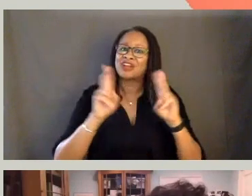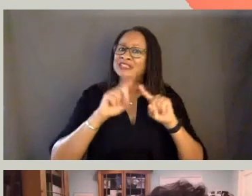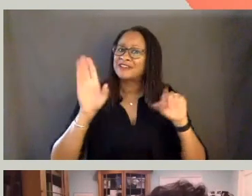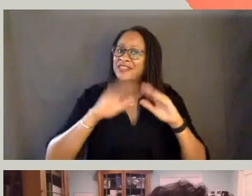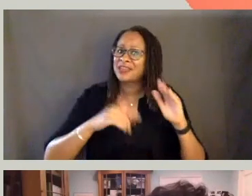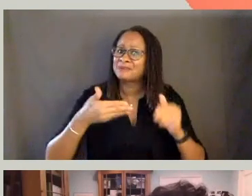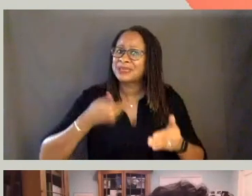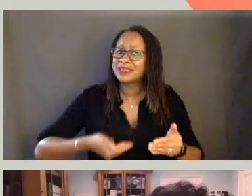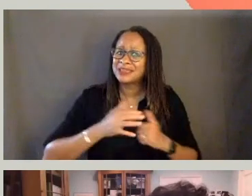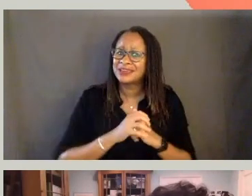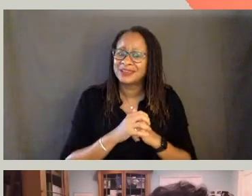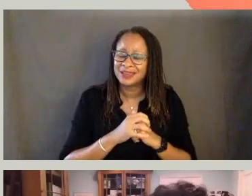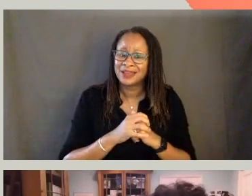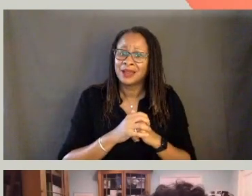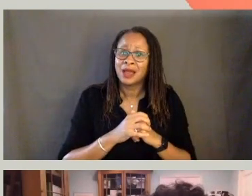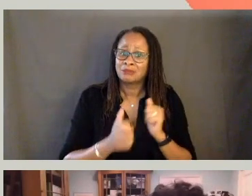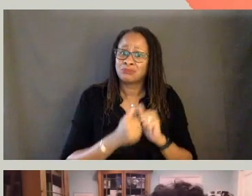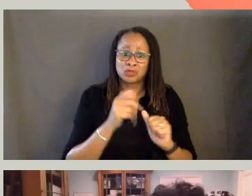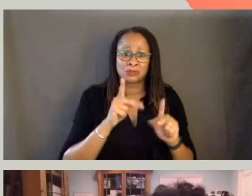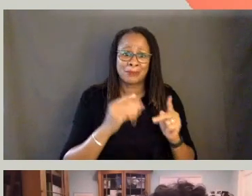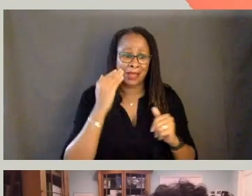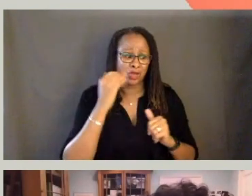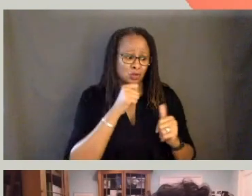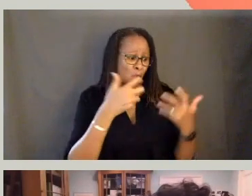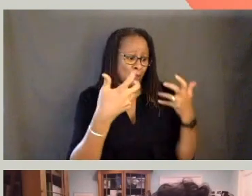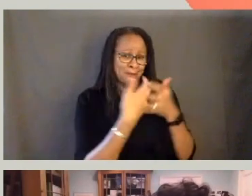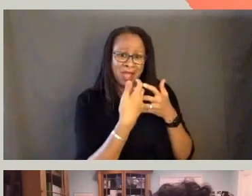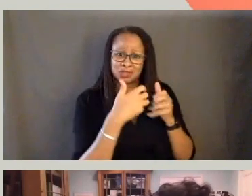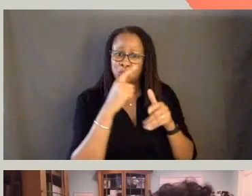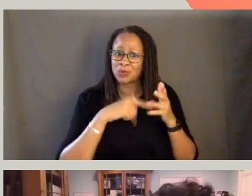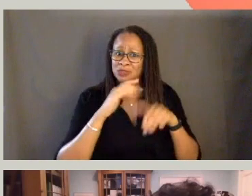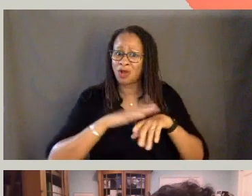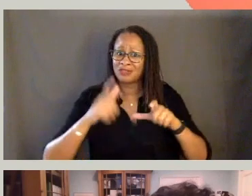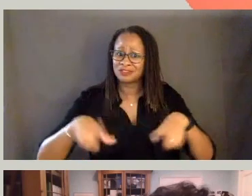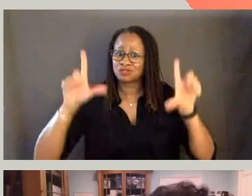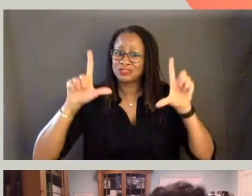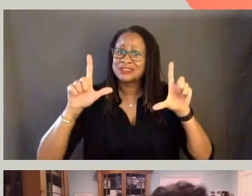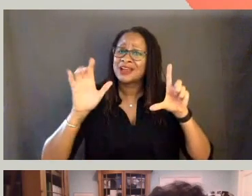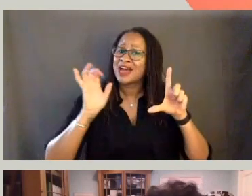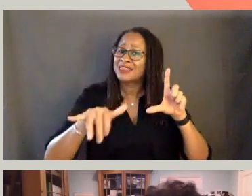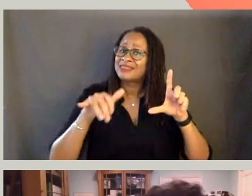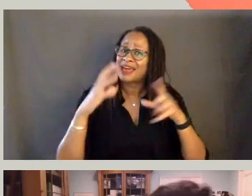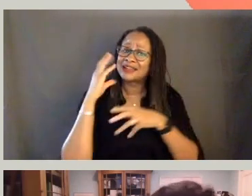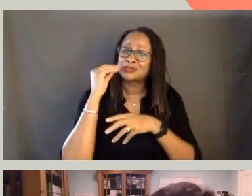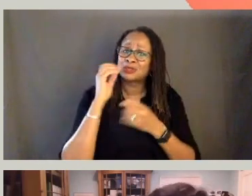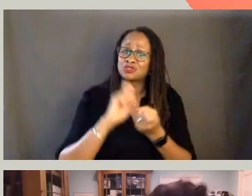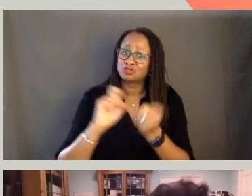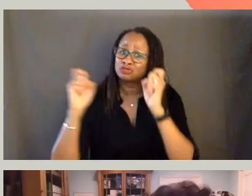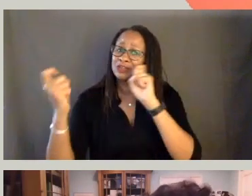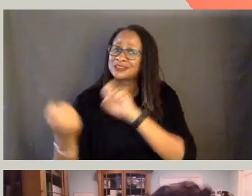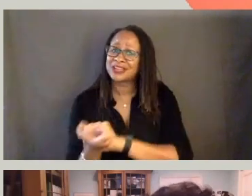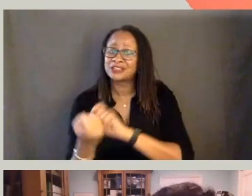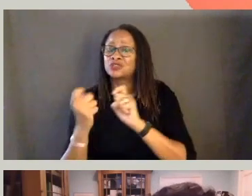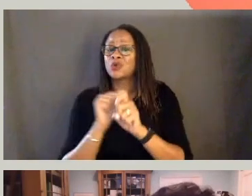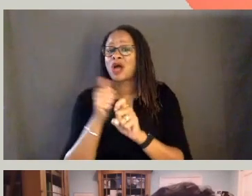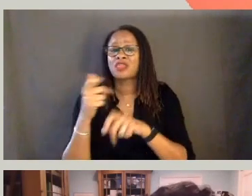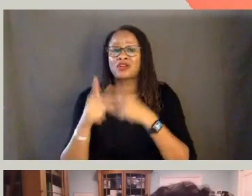and most of the people I know. And then that experience translates to all the other types of otherness, right?